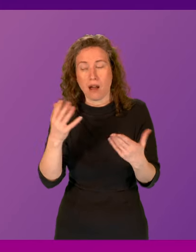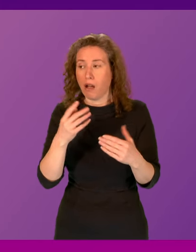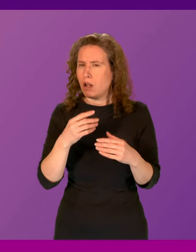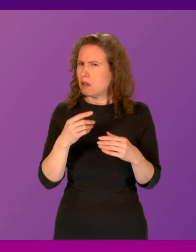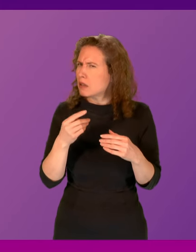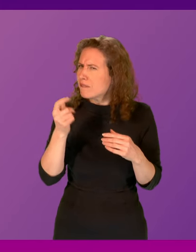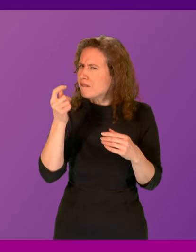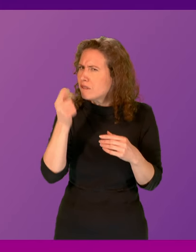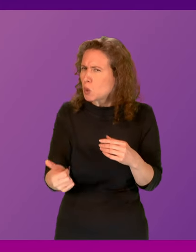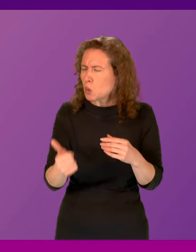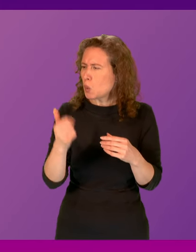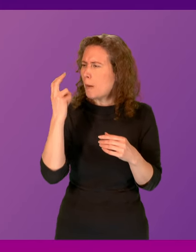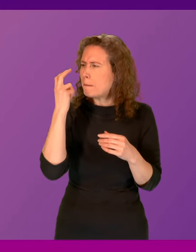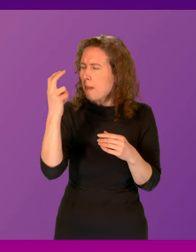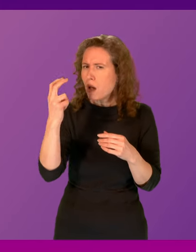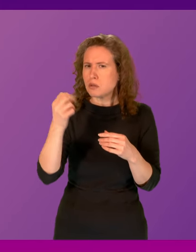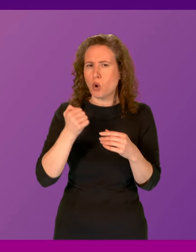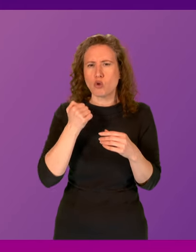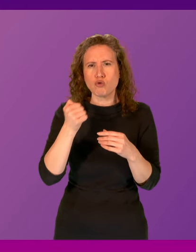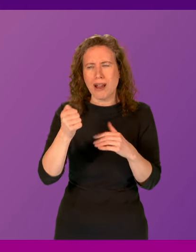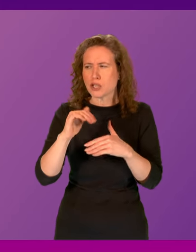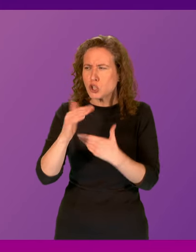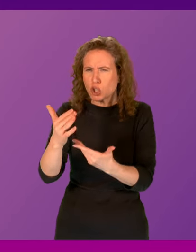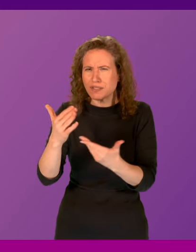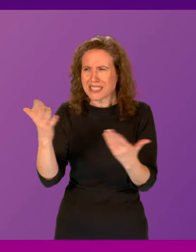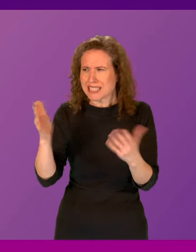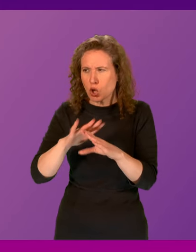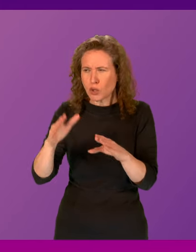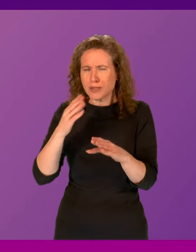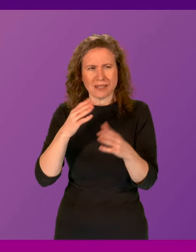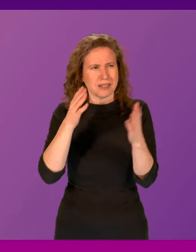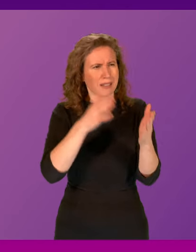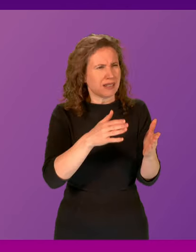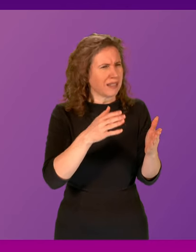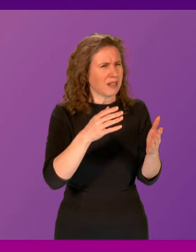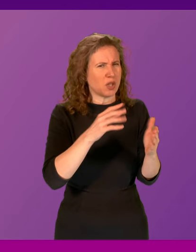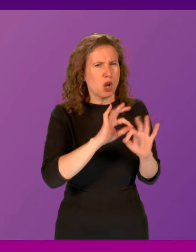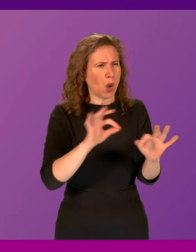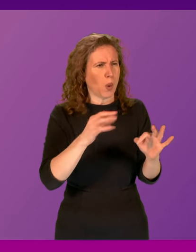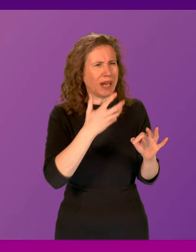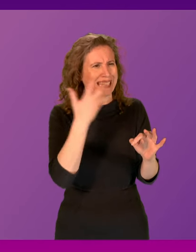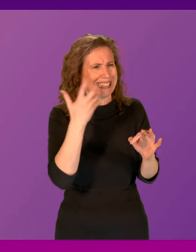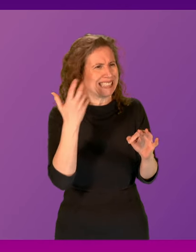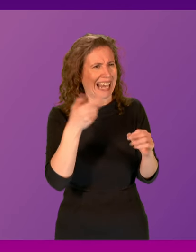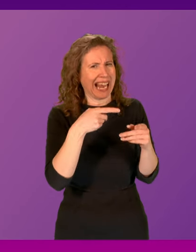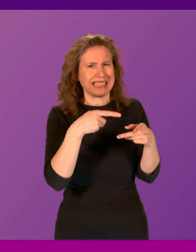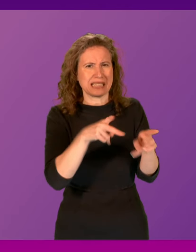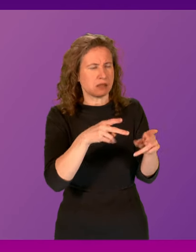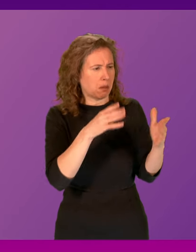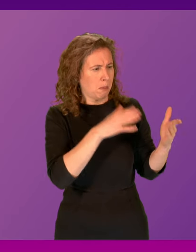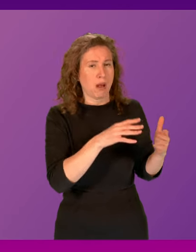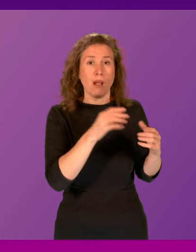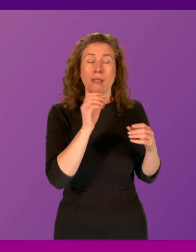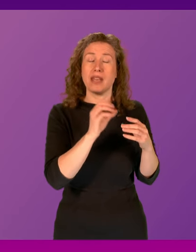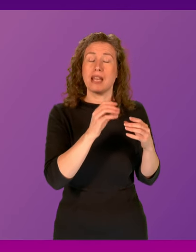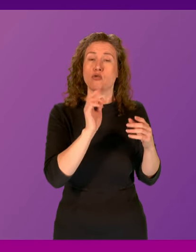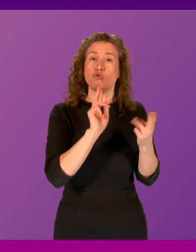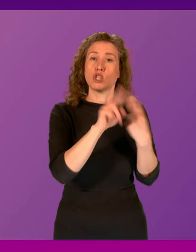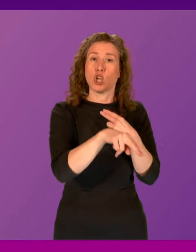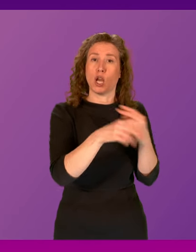train services, we are going nowhere on renewable heating, and we have a botched deposit return scheme. Does the First Minister not recognise that bringing the Greens into